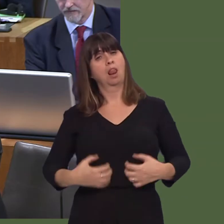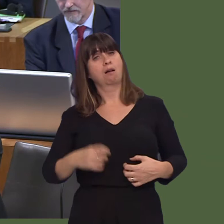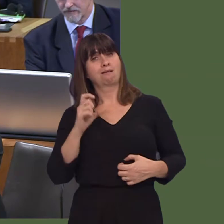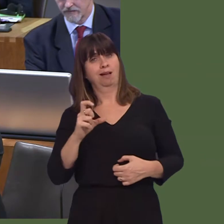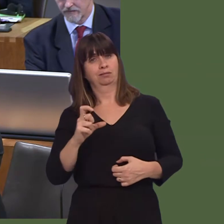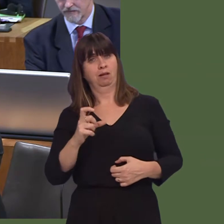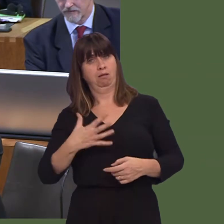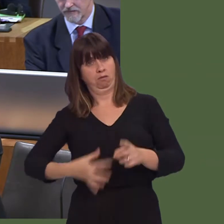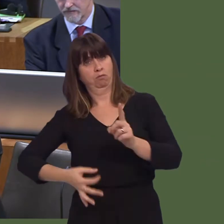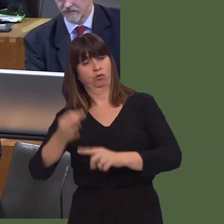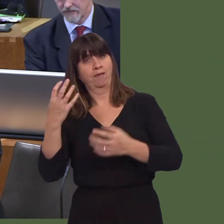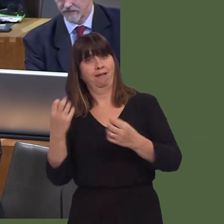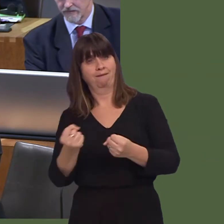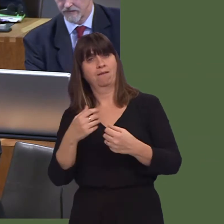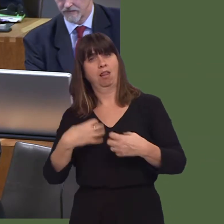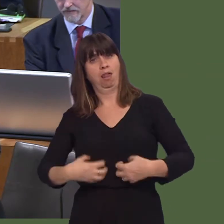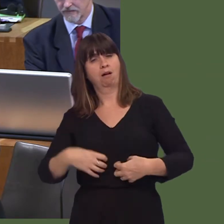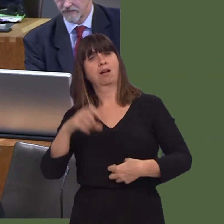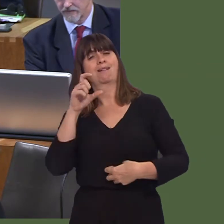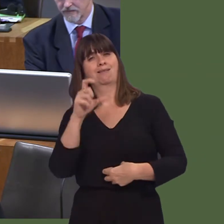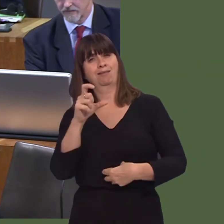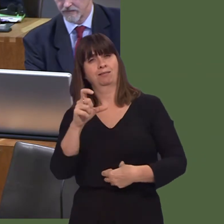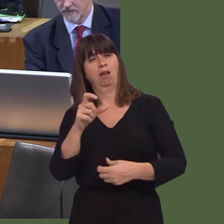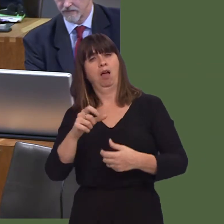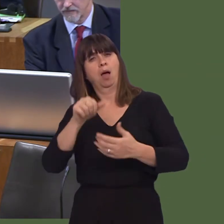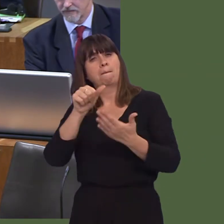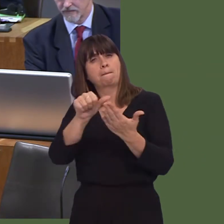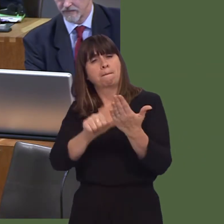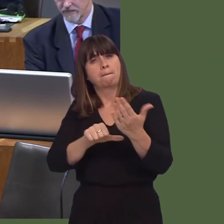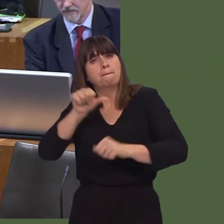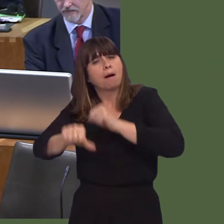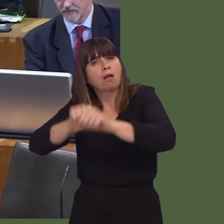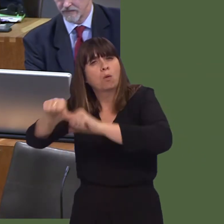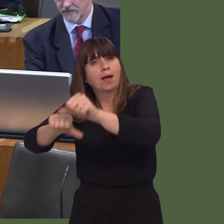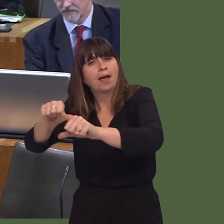implementing a lung cancer pathway through the lens of value-based healthcare.